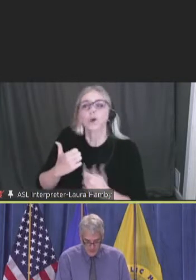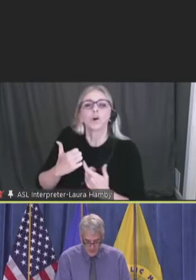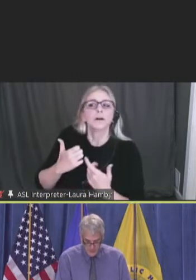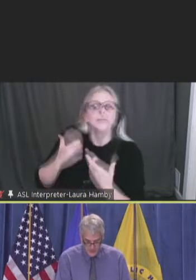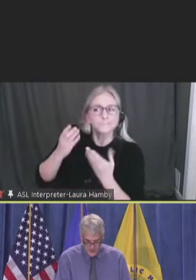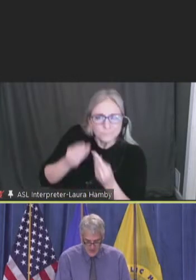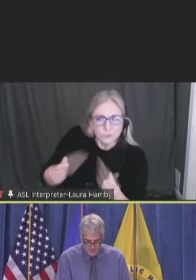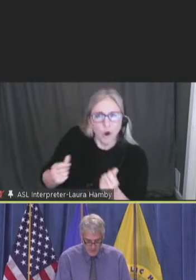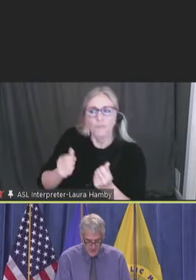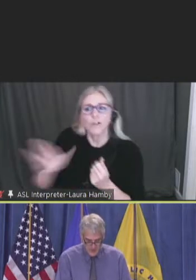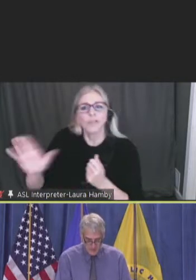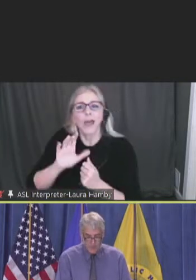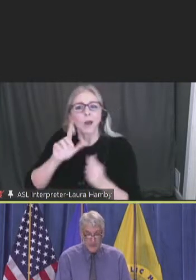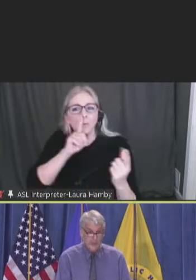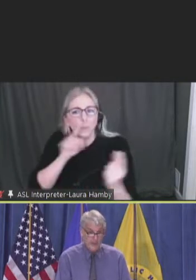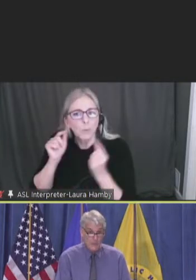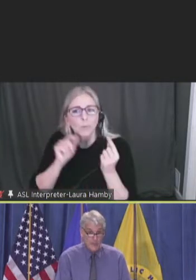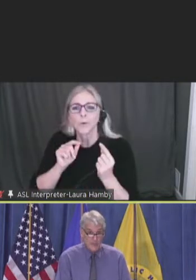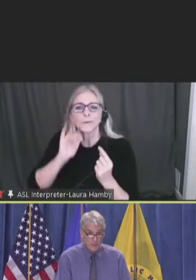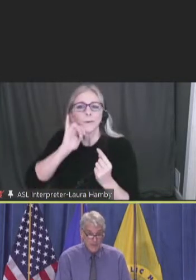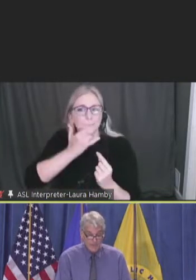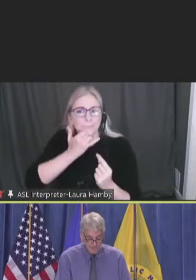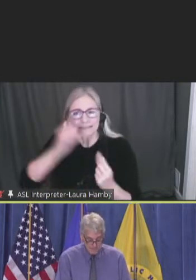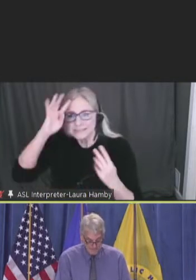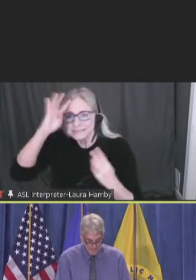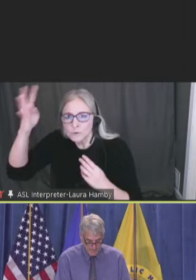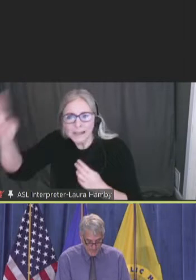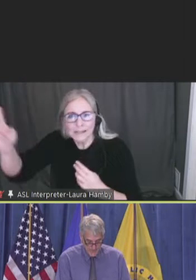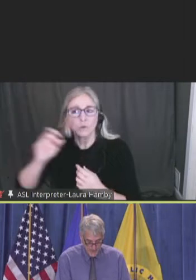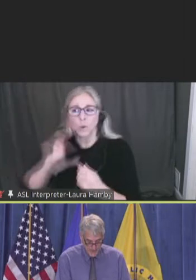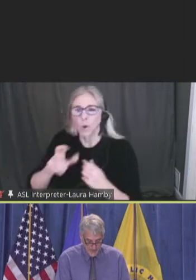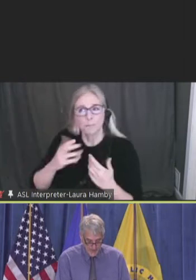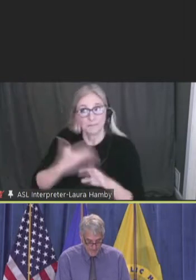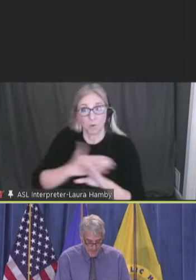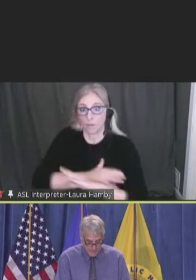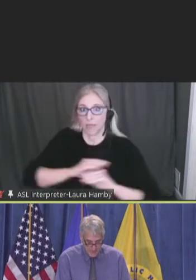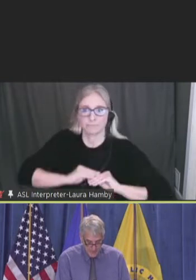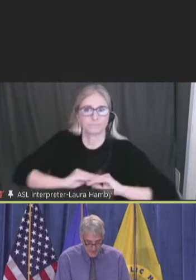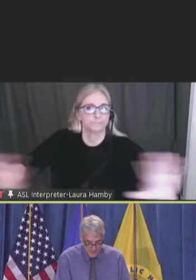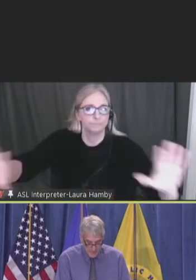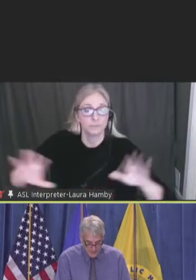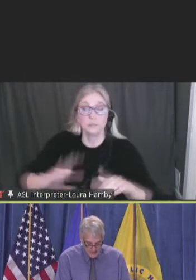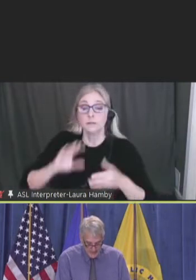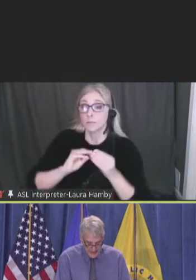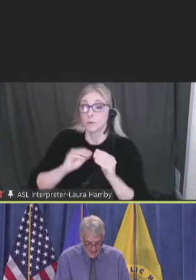and misinformation before they become widespread.